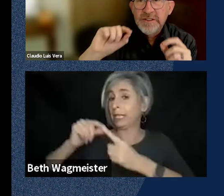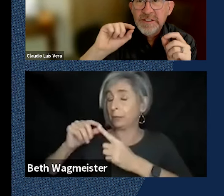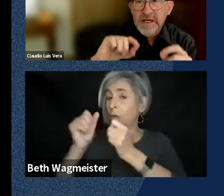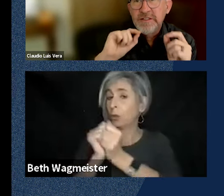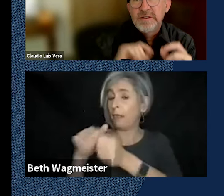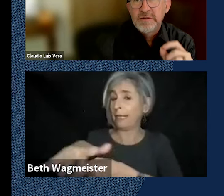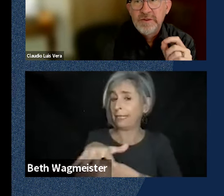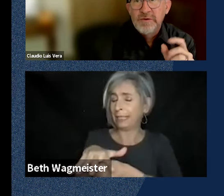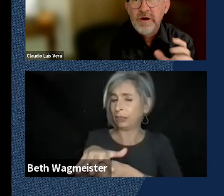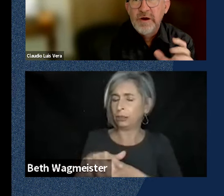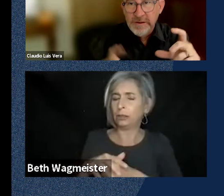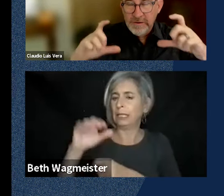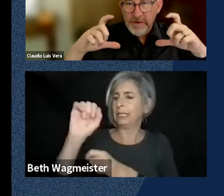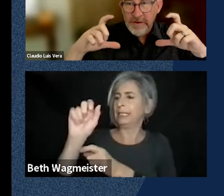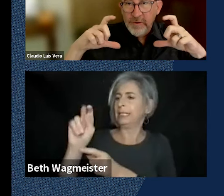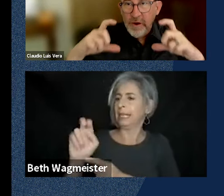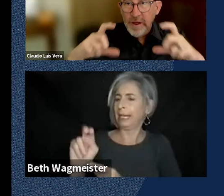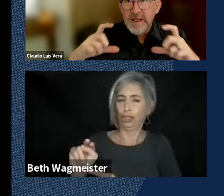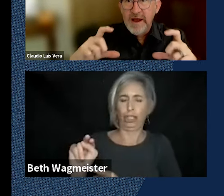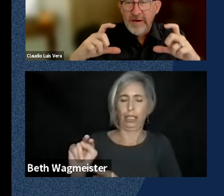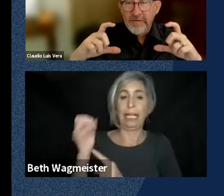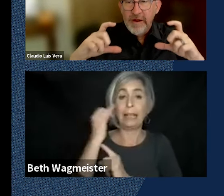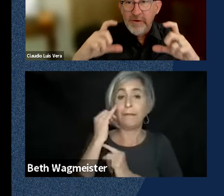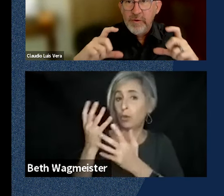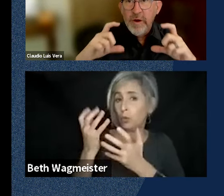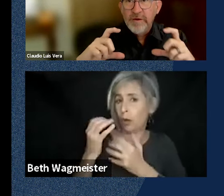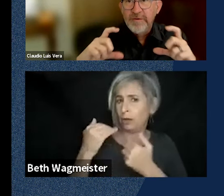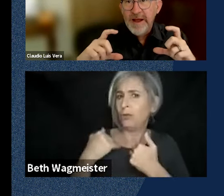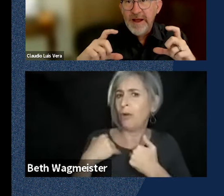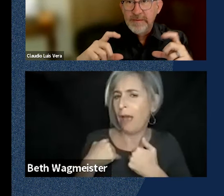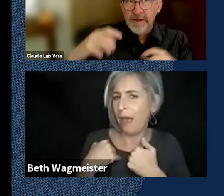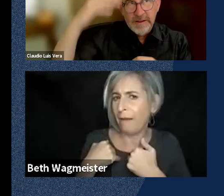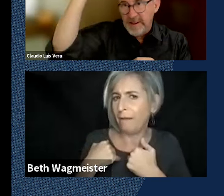So section is what you want to do if you want to have if you want to flag something like